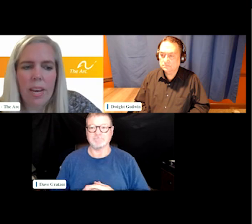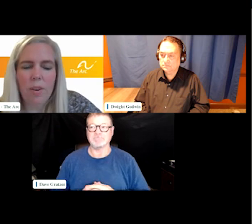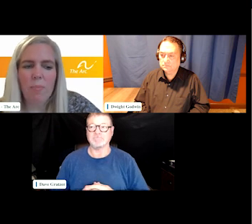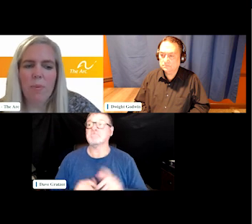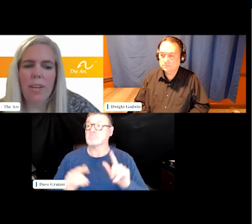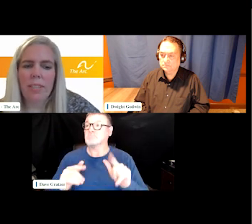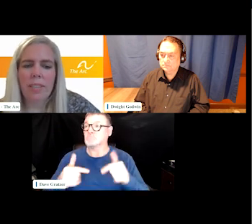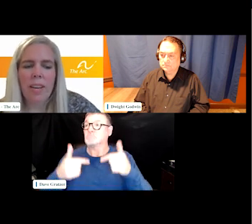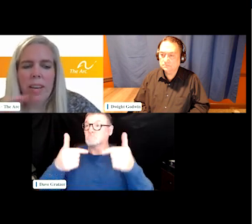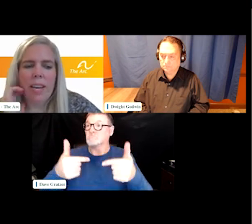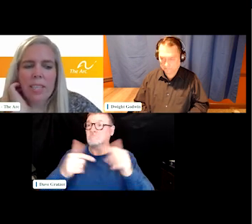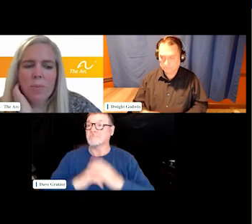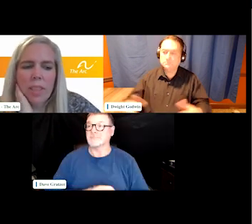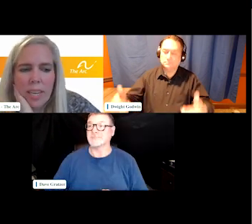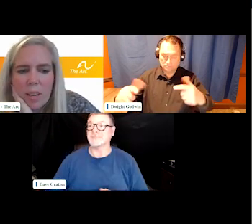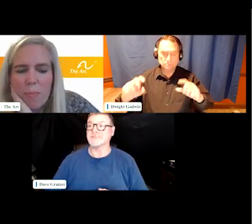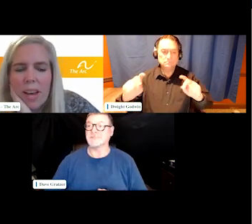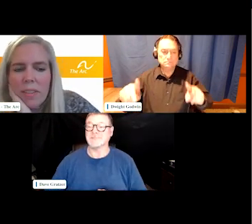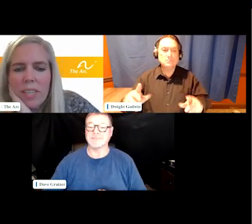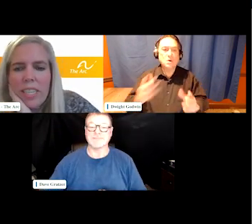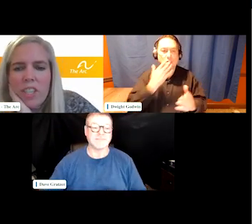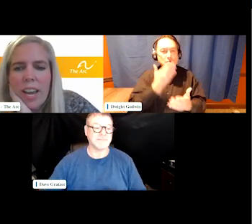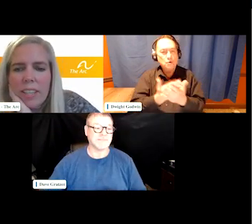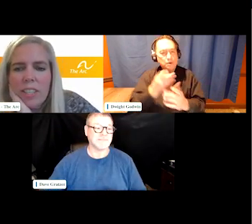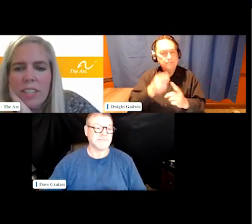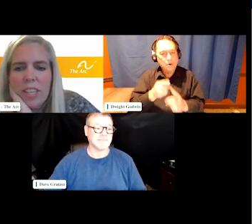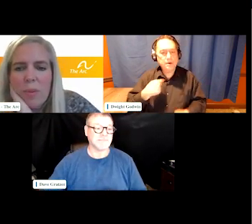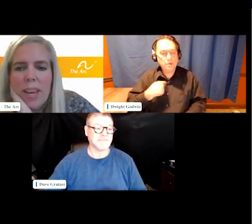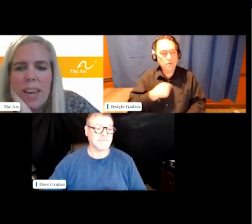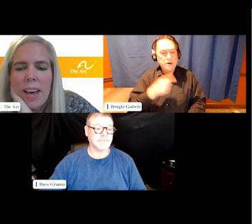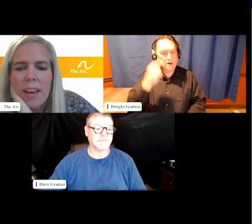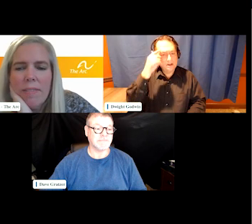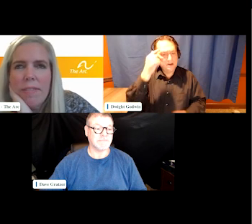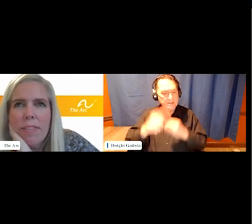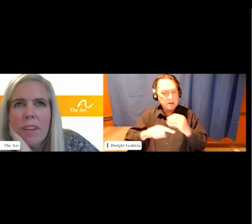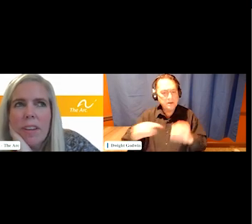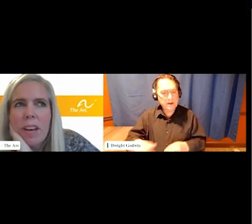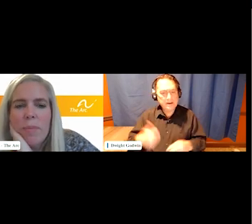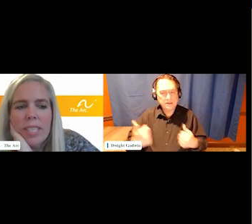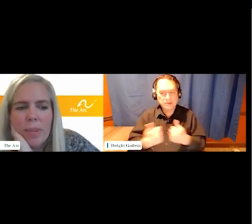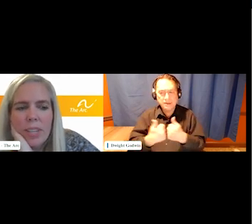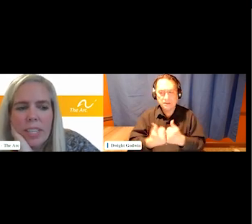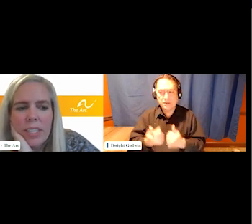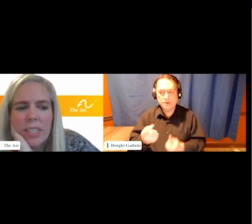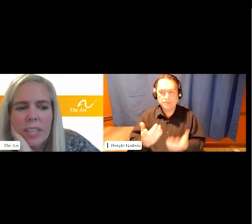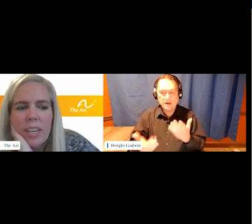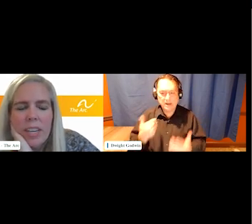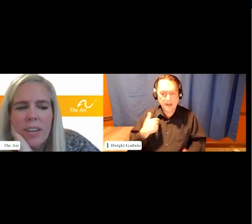Yeah, great point. And as we're thinking about any challenges that you may have experienced,